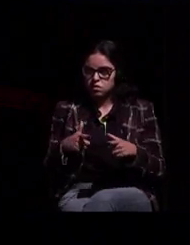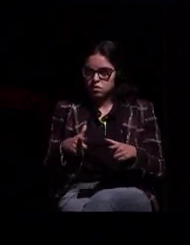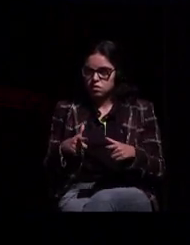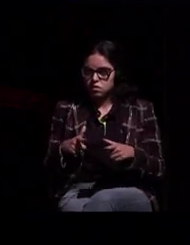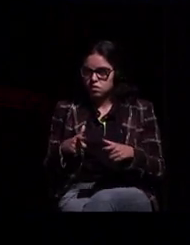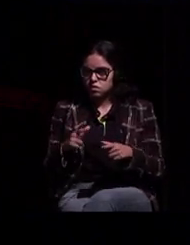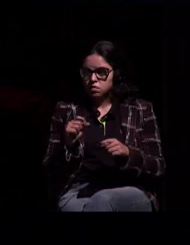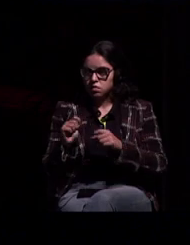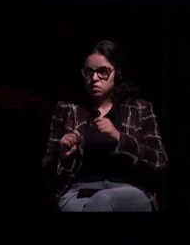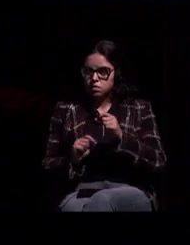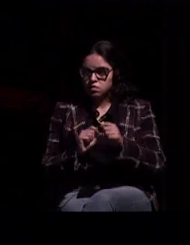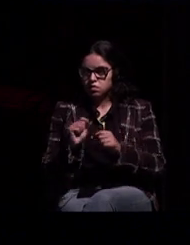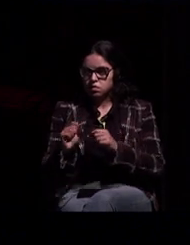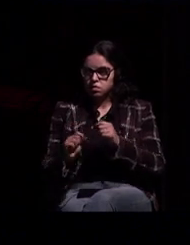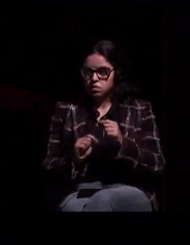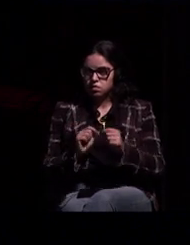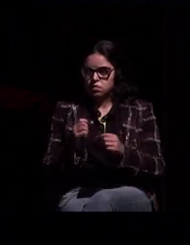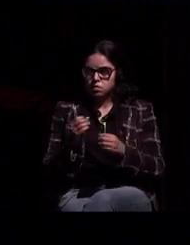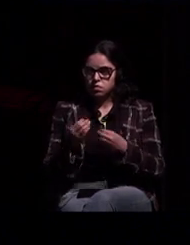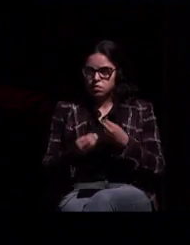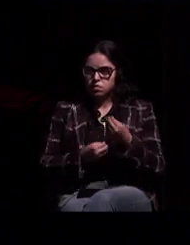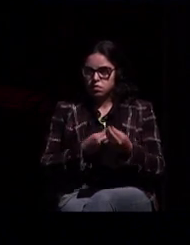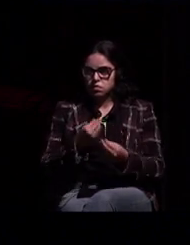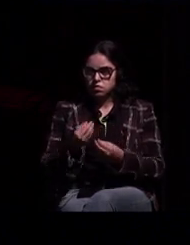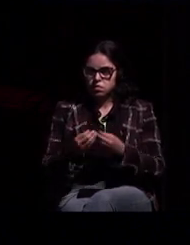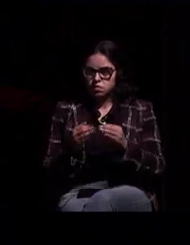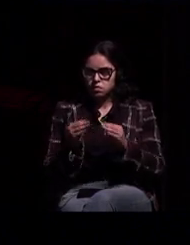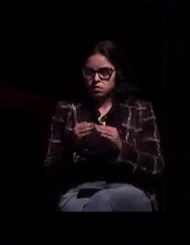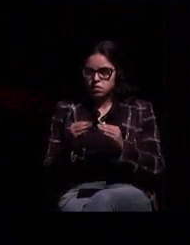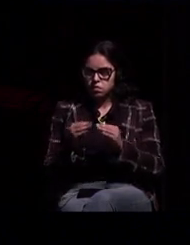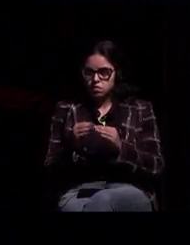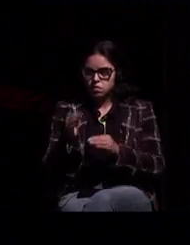Guests can access their rooms or apartments by means of login and password.